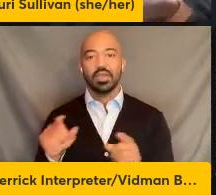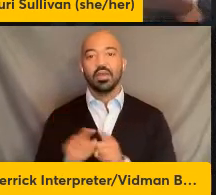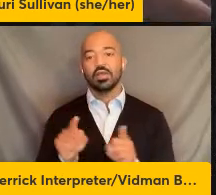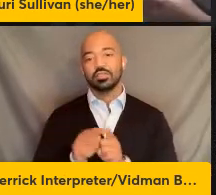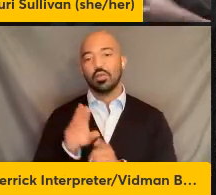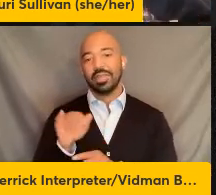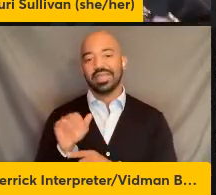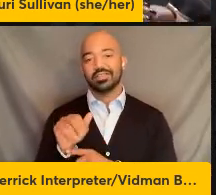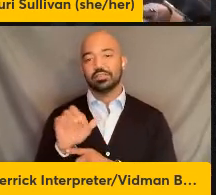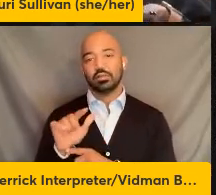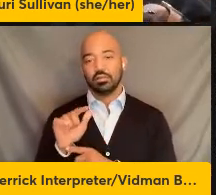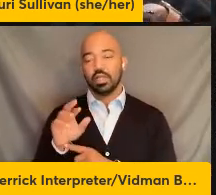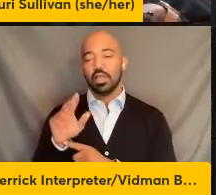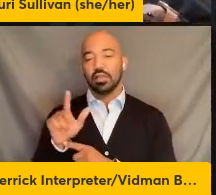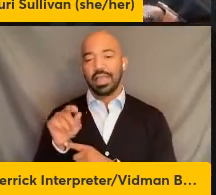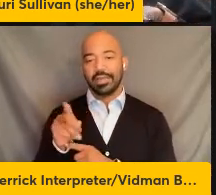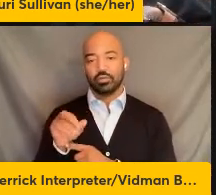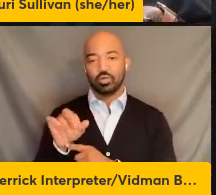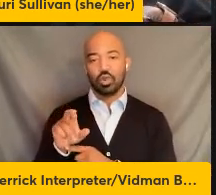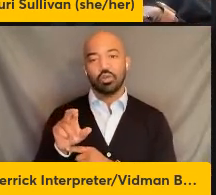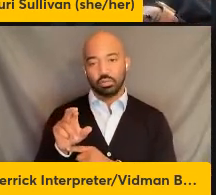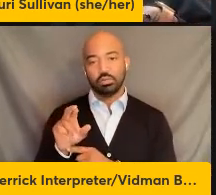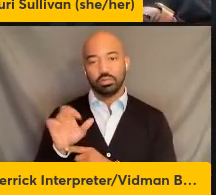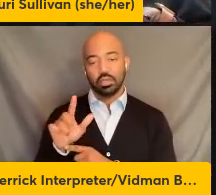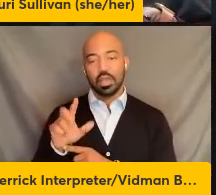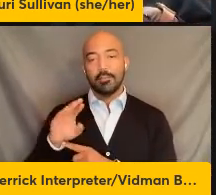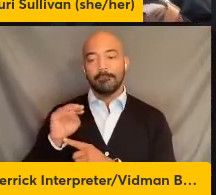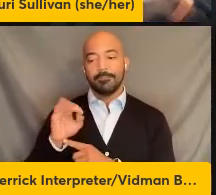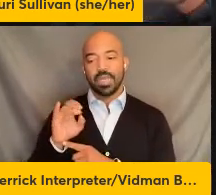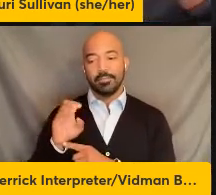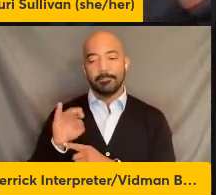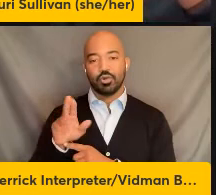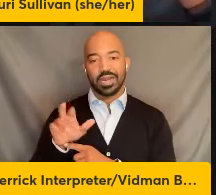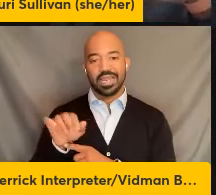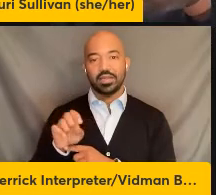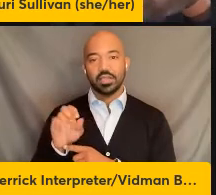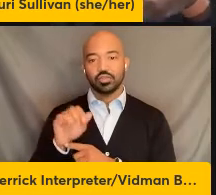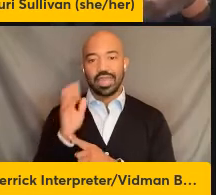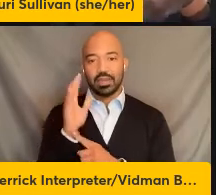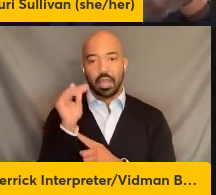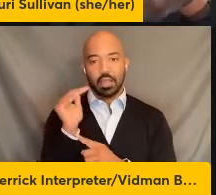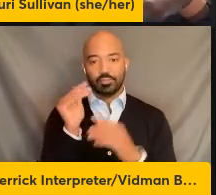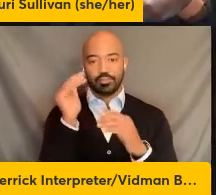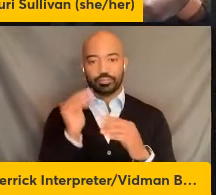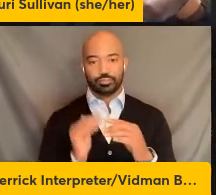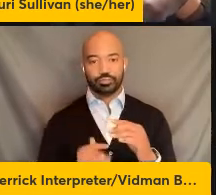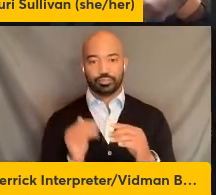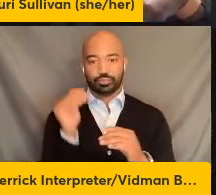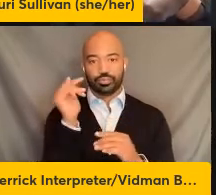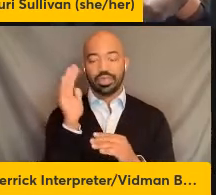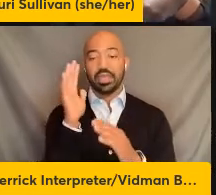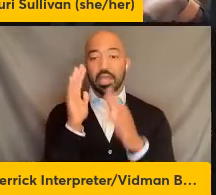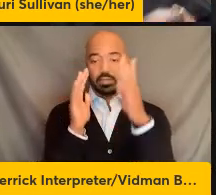where they can again be used to fuel host physiology. And so the genes that encode these various brush border enzymes and